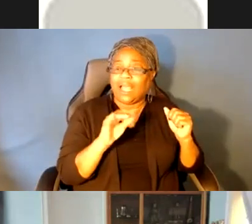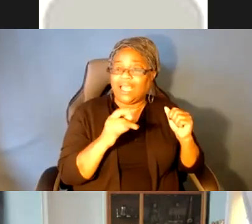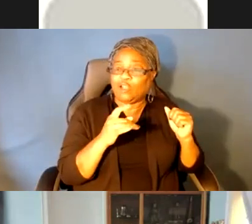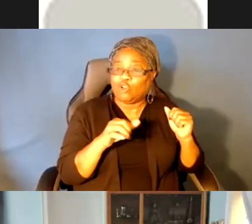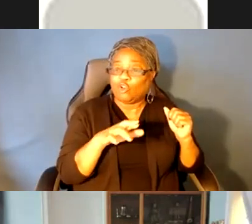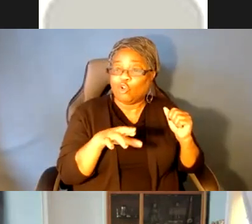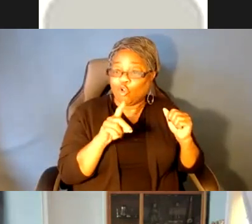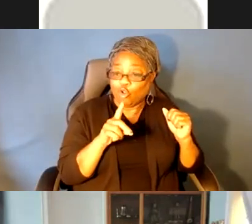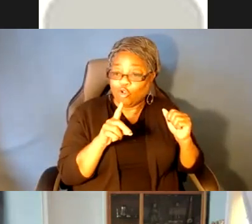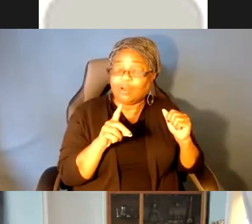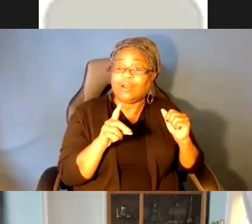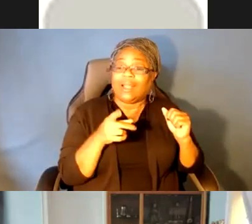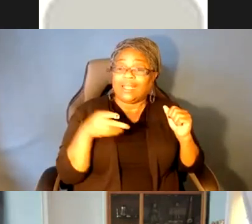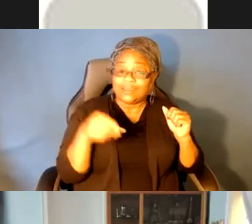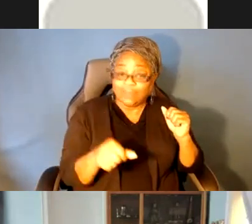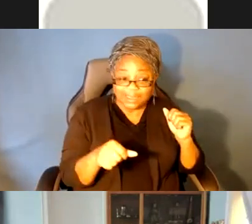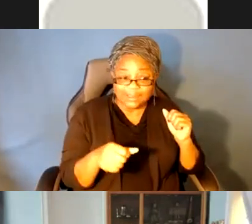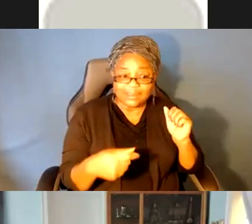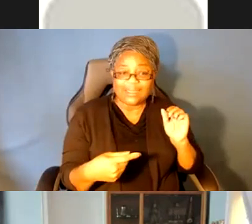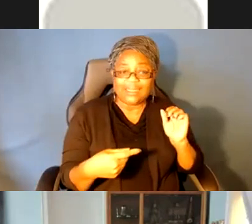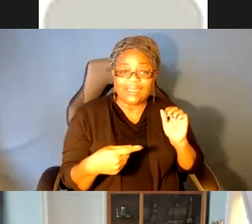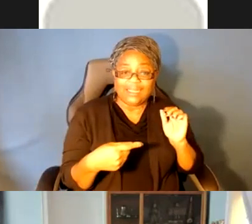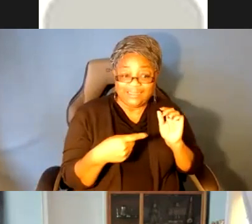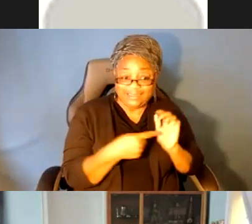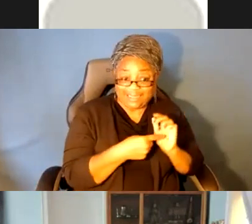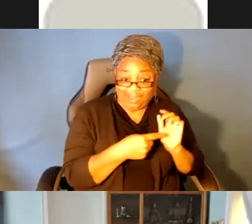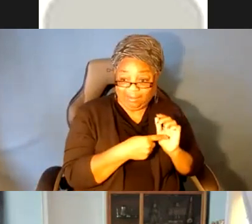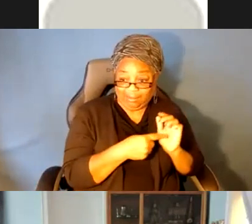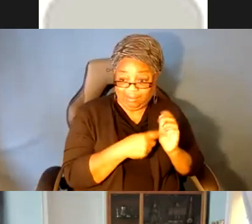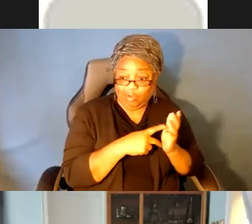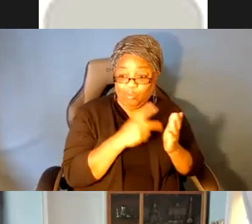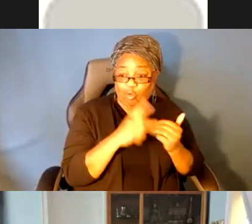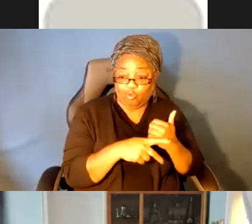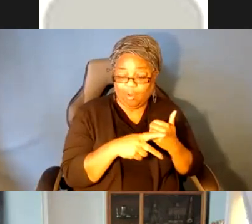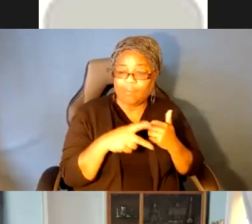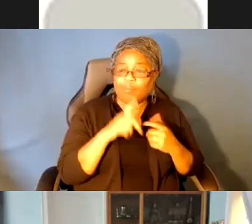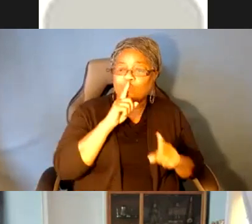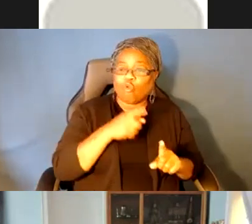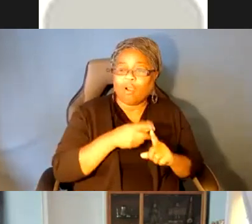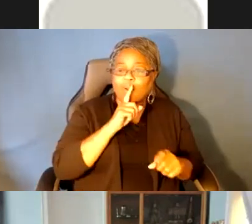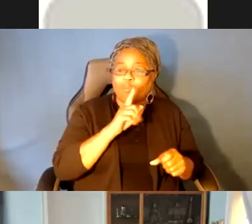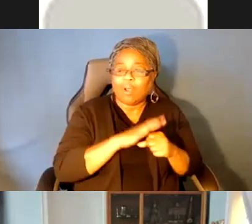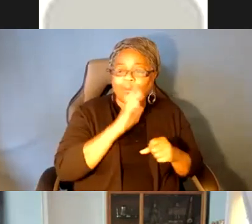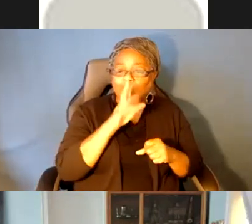and/or firm promises to pay, whether or not cash has changed hands.